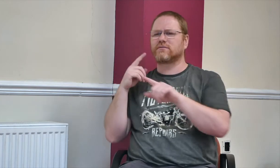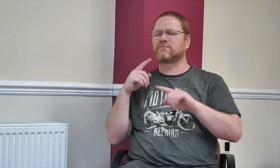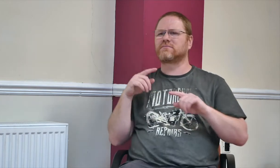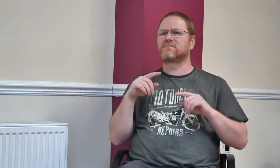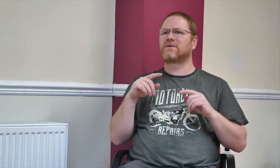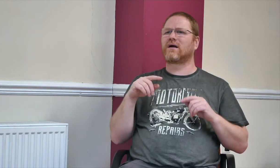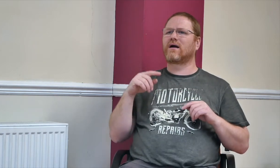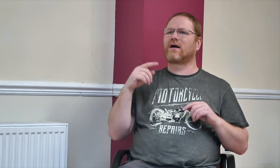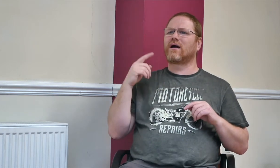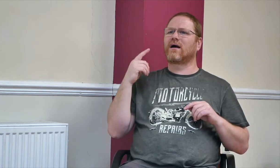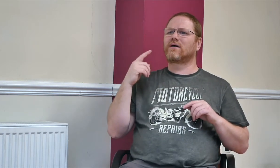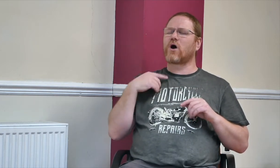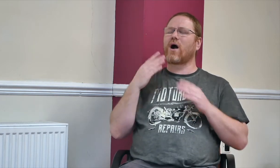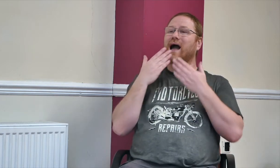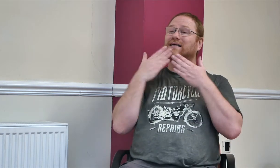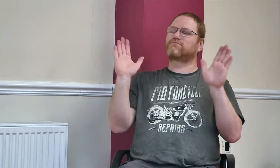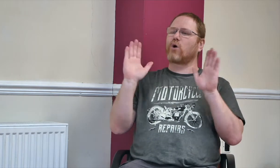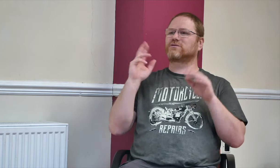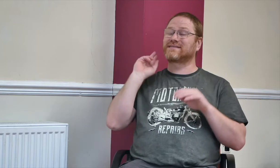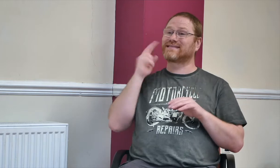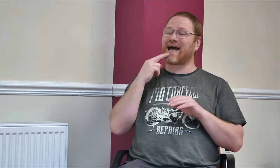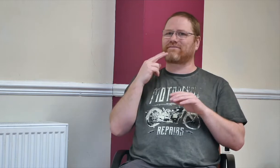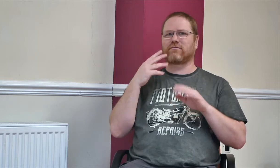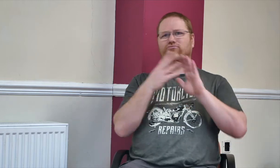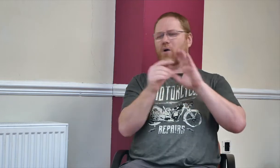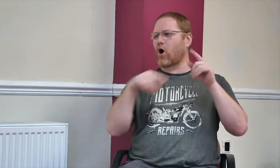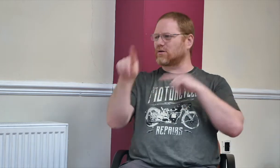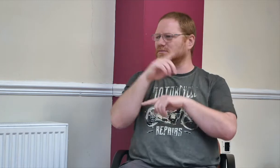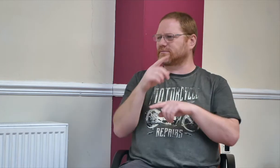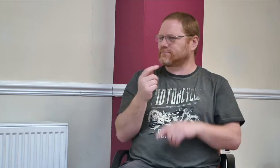so I didn't meet many deaf role models.